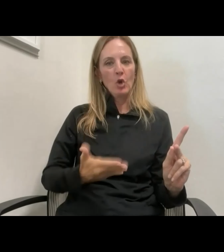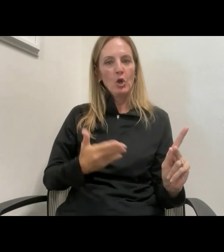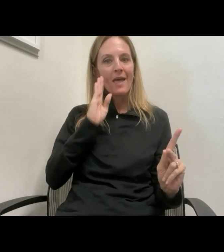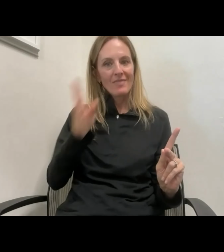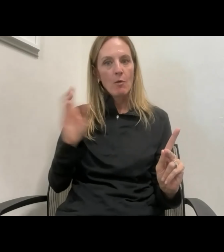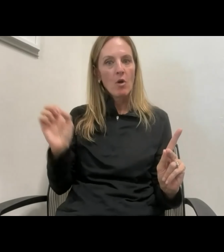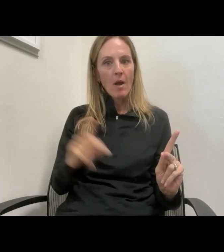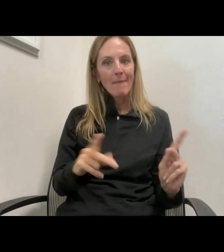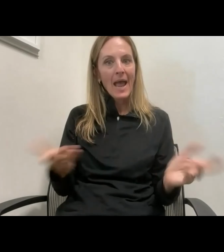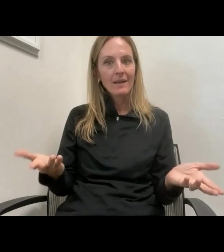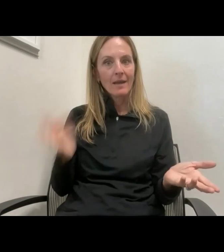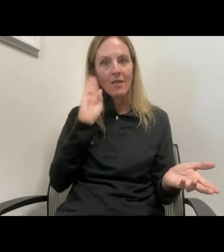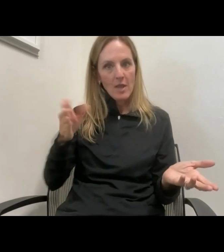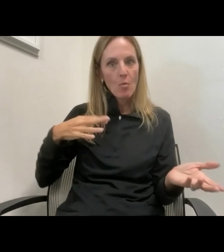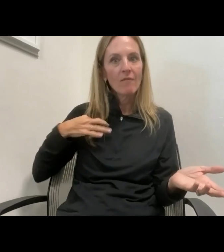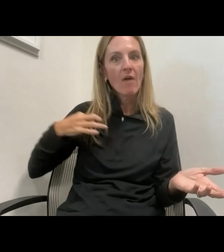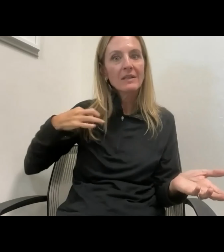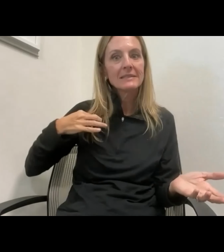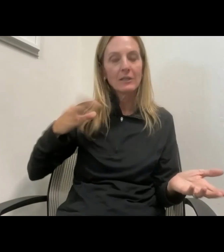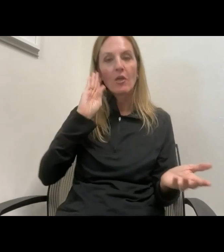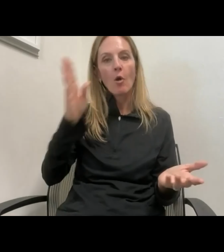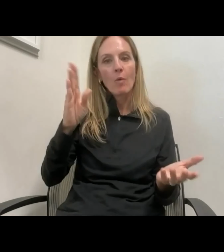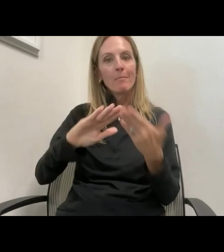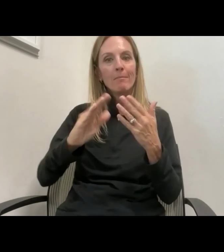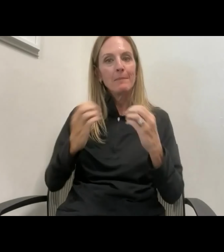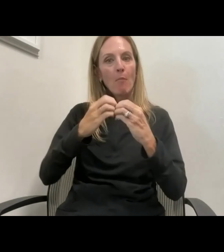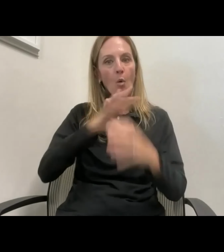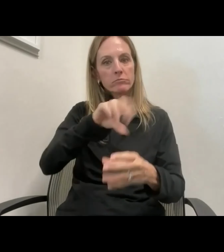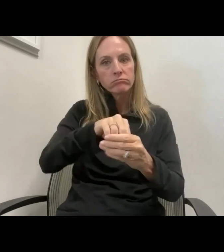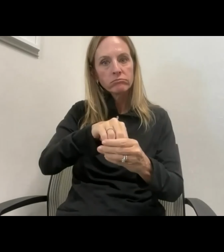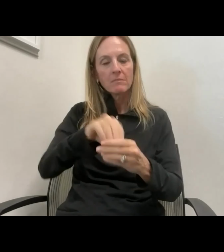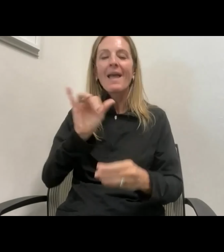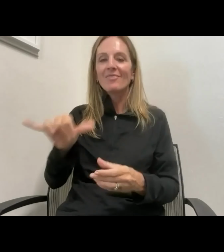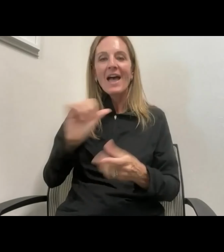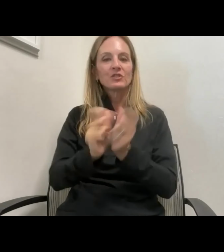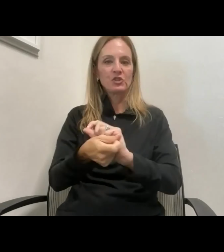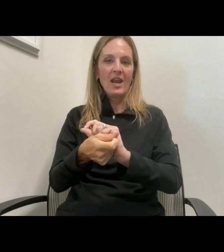and they'll take part yeah. That's what change is all about hey that's how we grow and move forward.